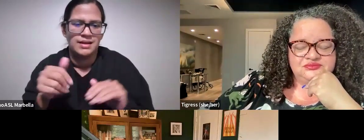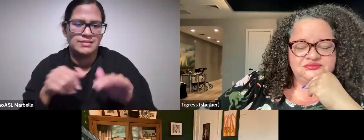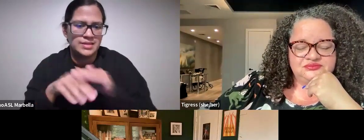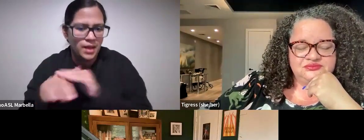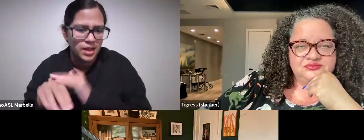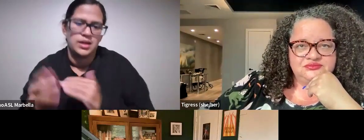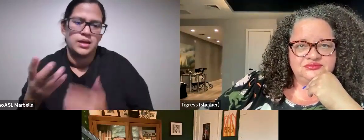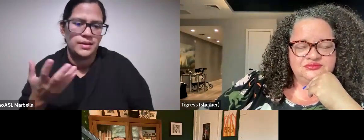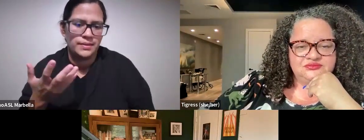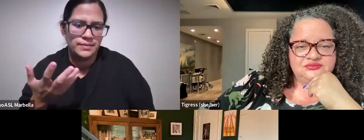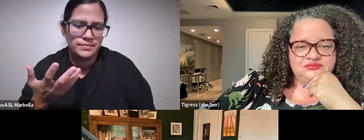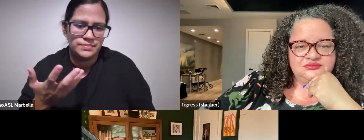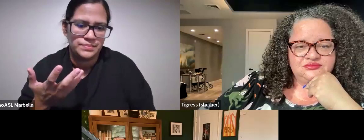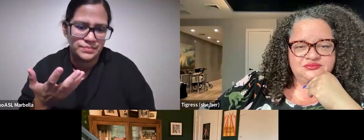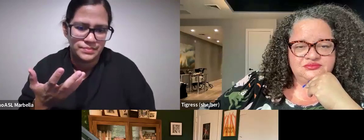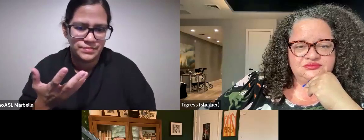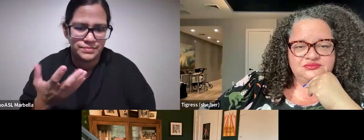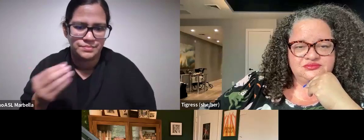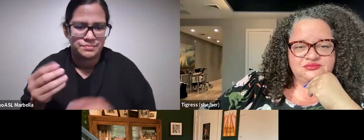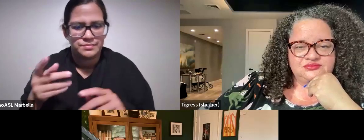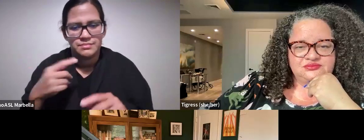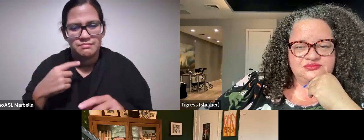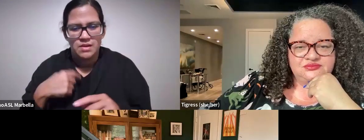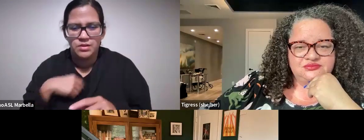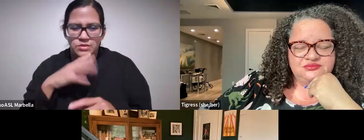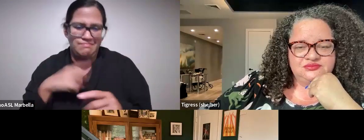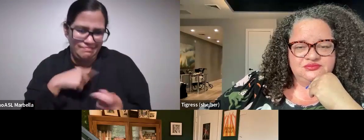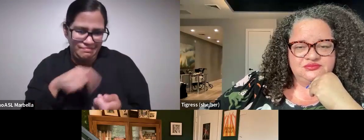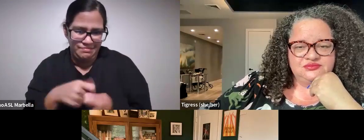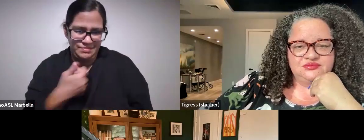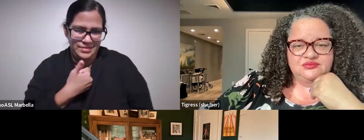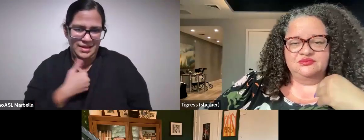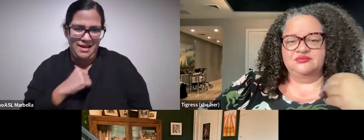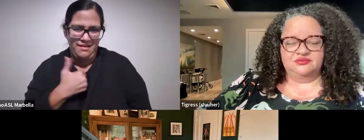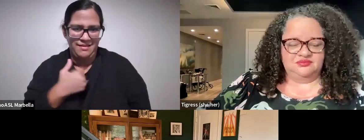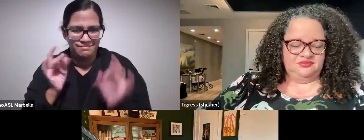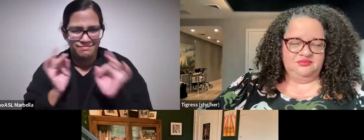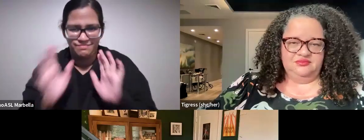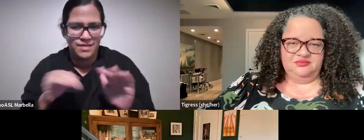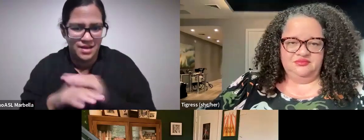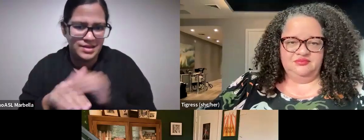I think I have particularly had gnarly access experiences on planes,